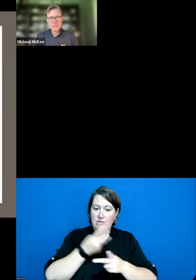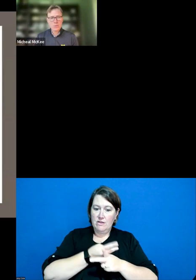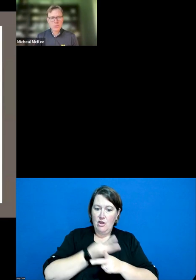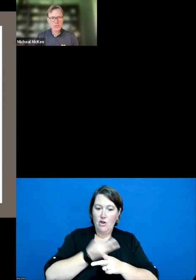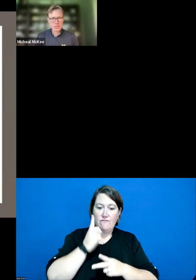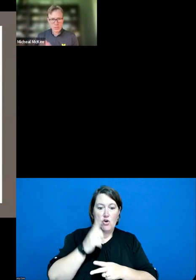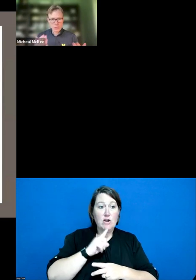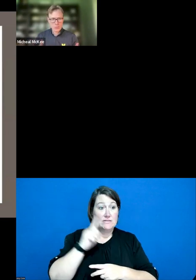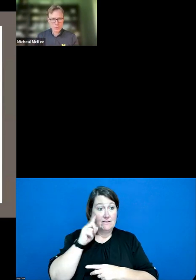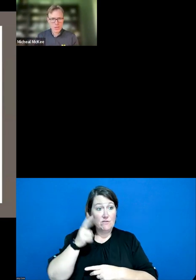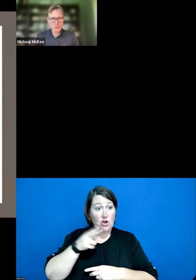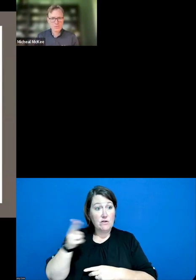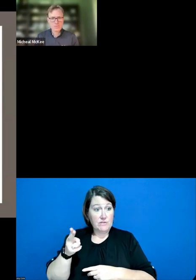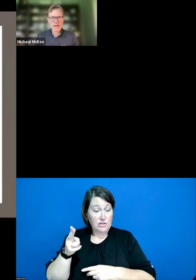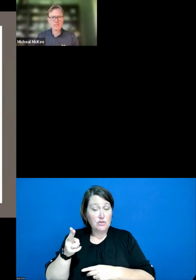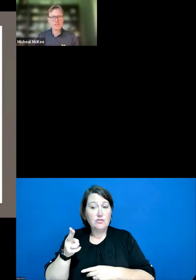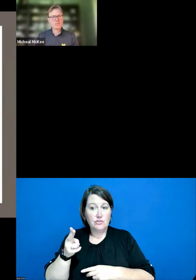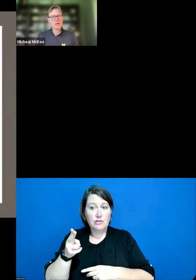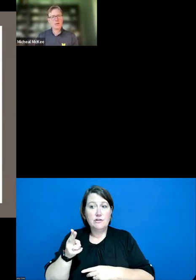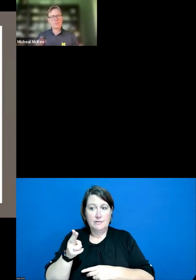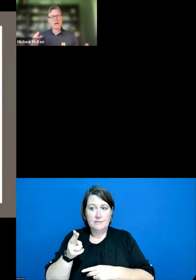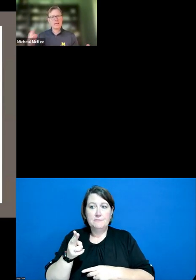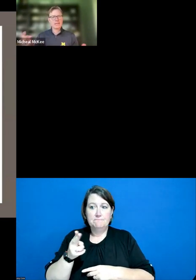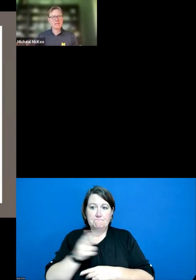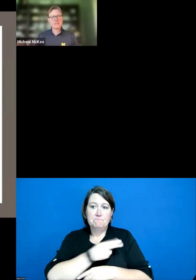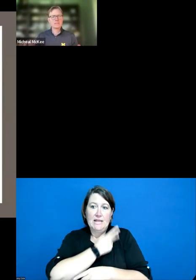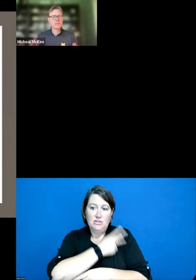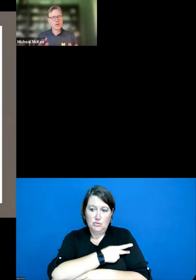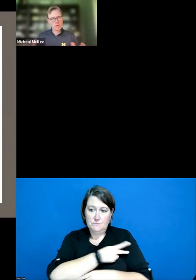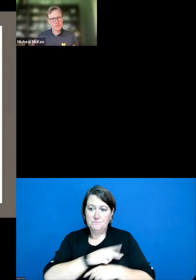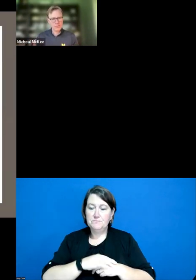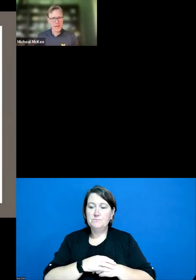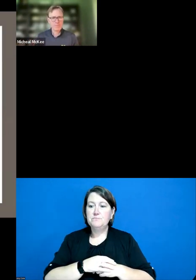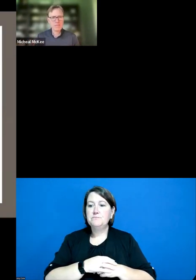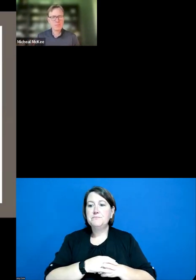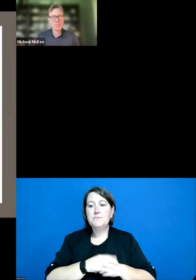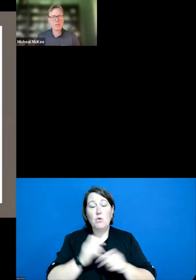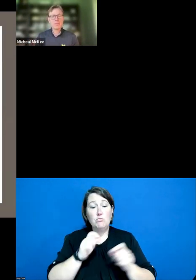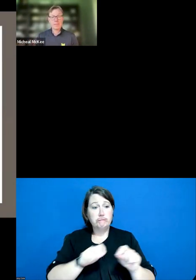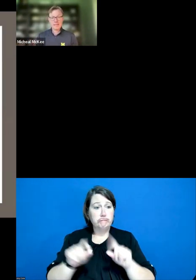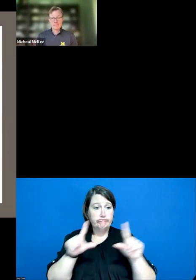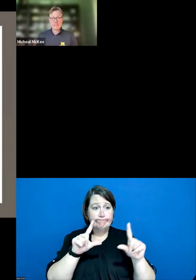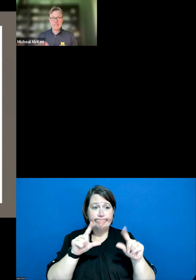So we're going to go through a couple of slides on some ideas. Not all of them have been implemented in